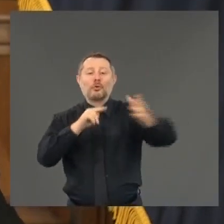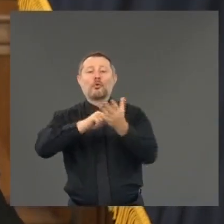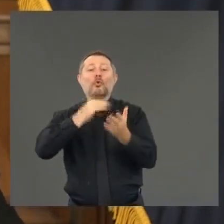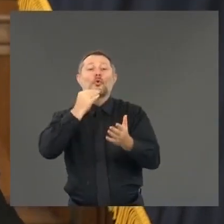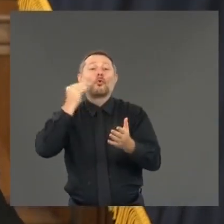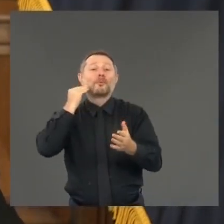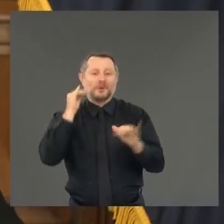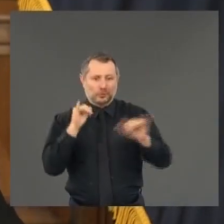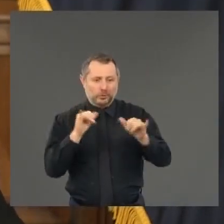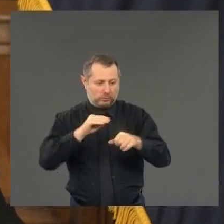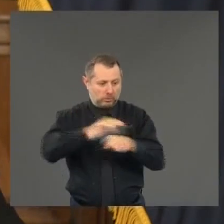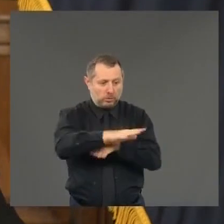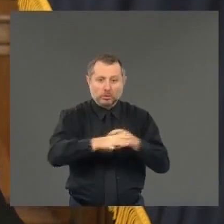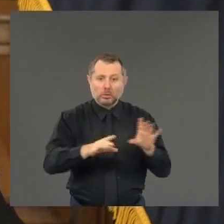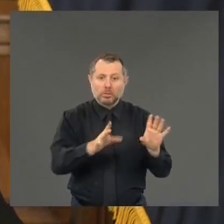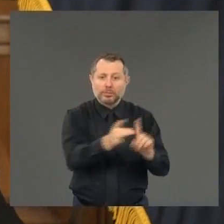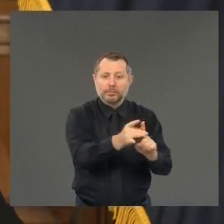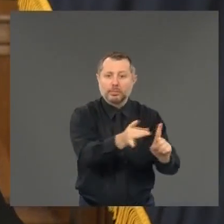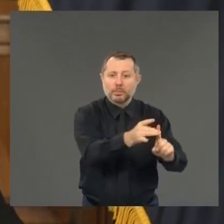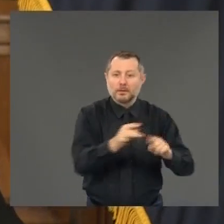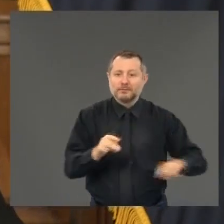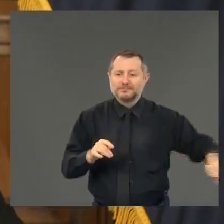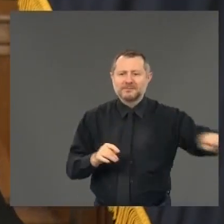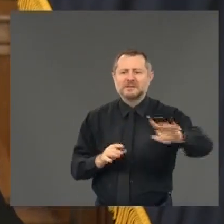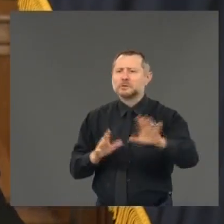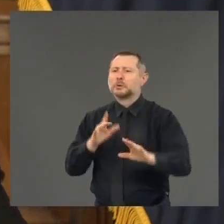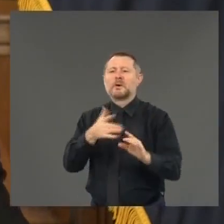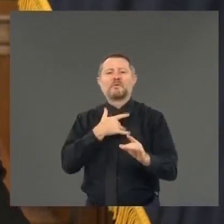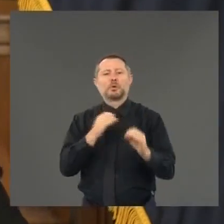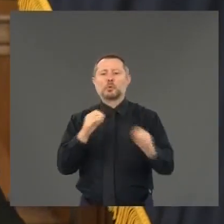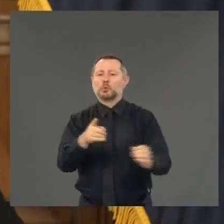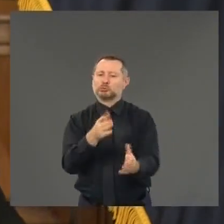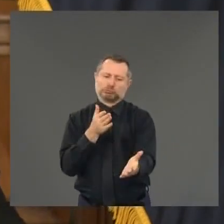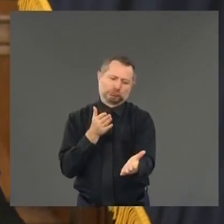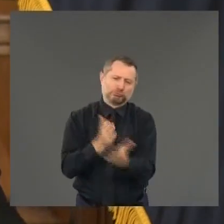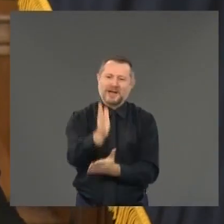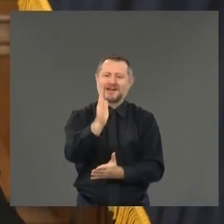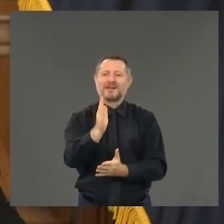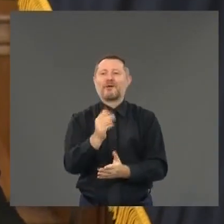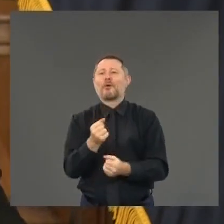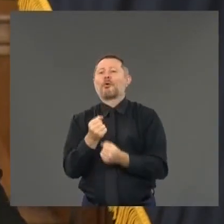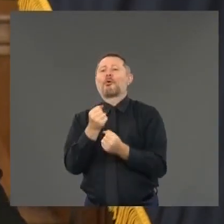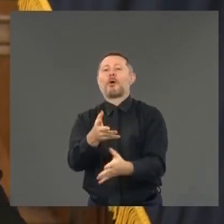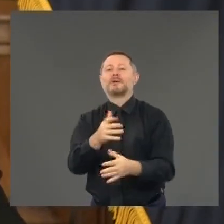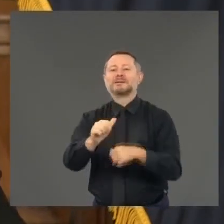OR YOUR LOVED ONE. IT'S ALL THE OTHER PEOPLE WHO IN